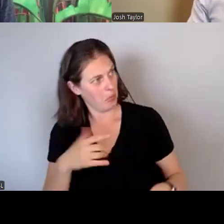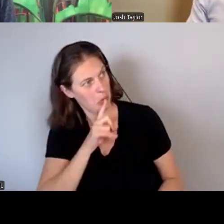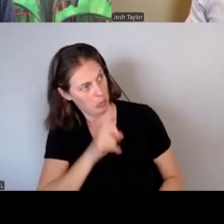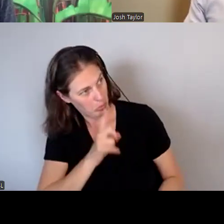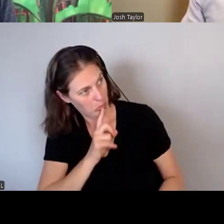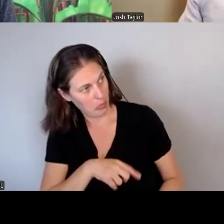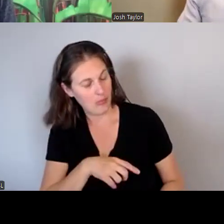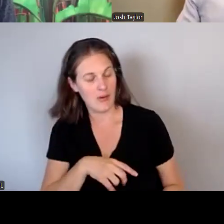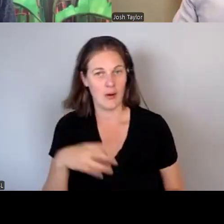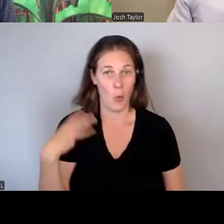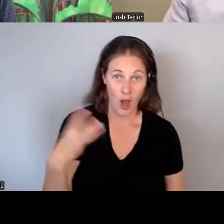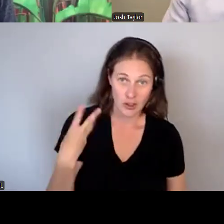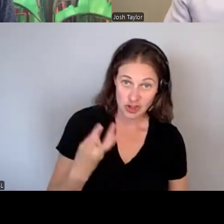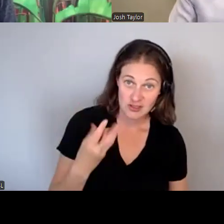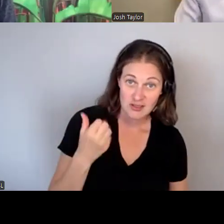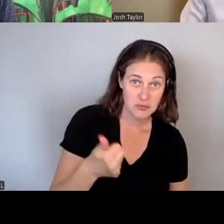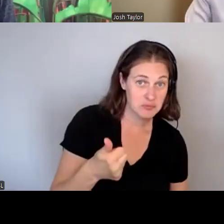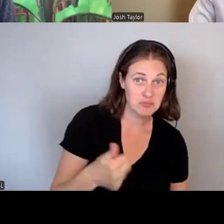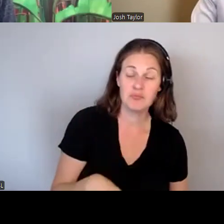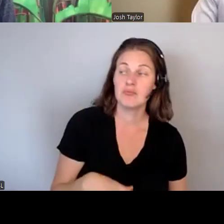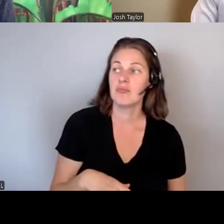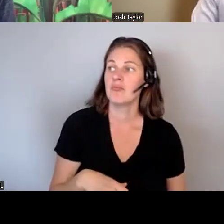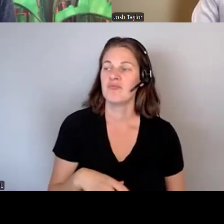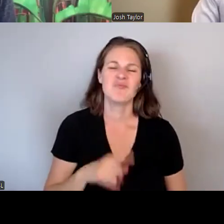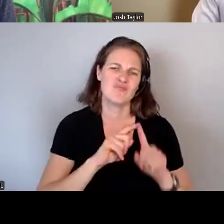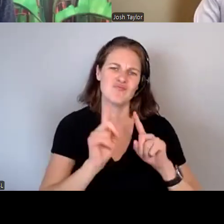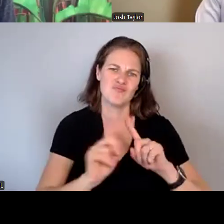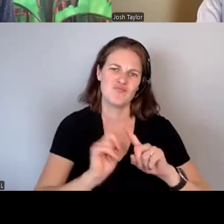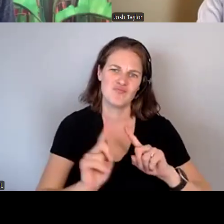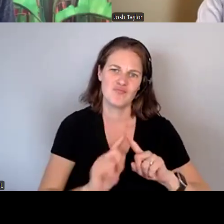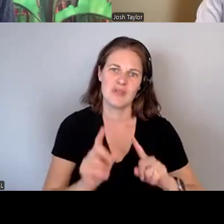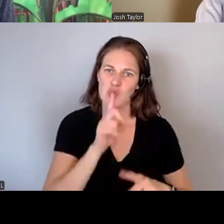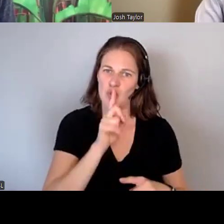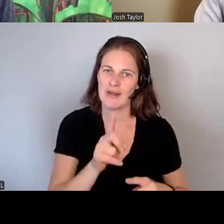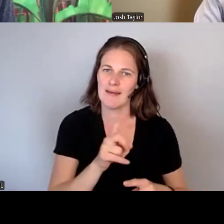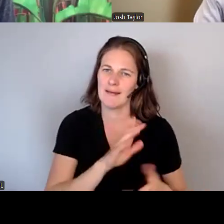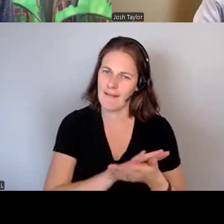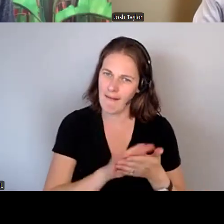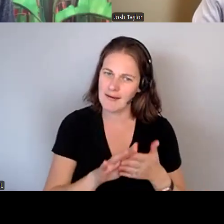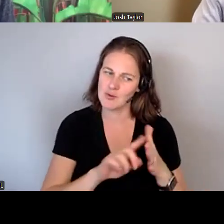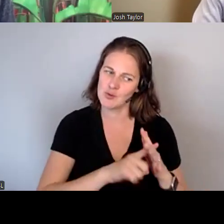And anyway, so I think that's a really nice place to start as well.